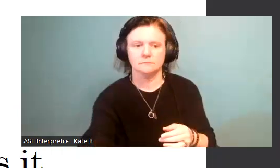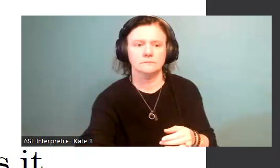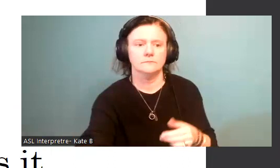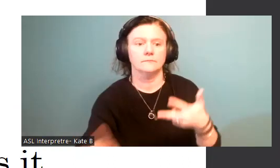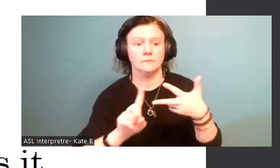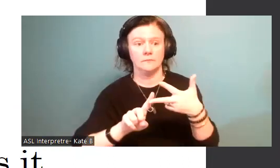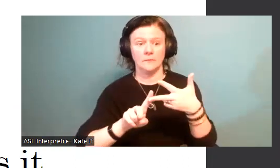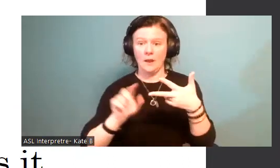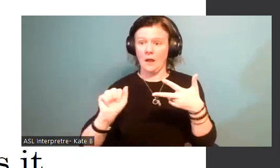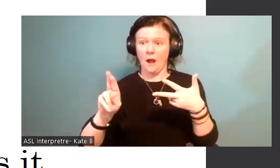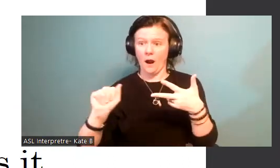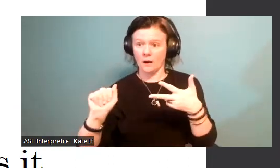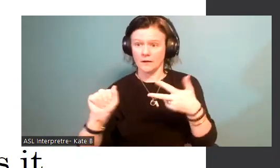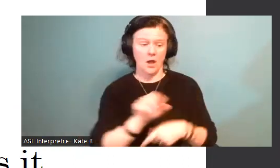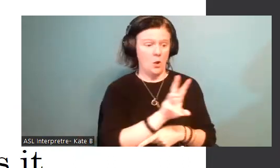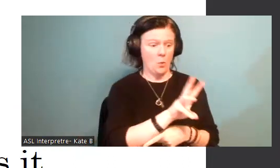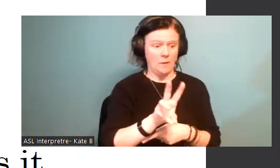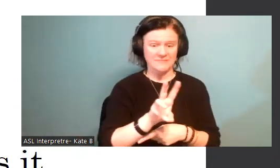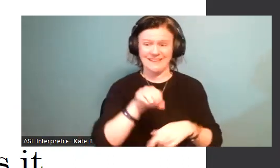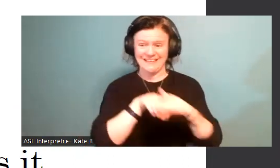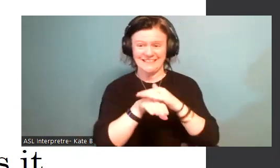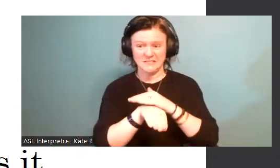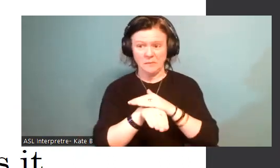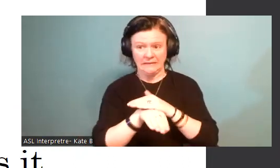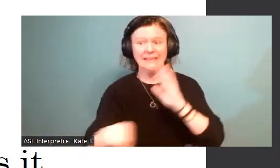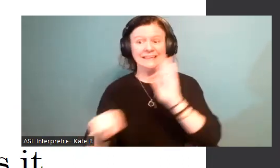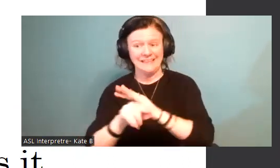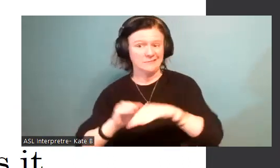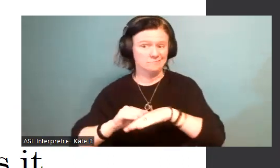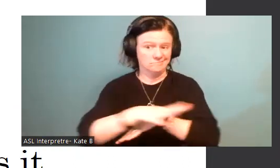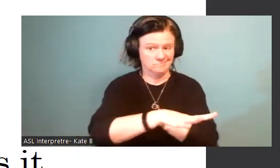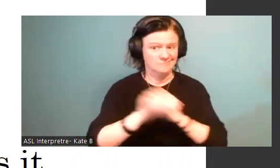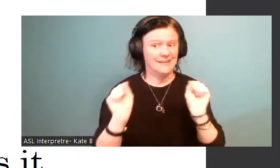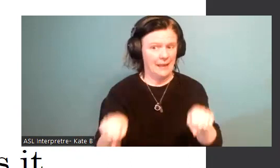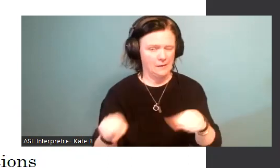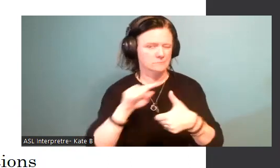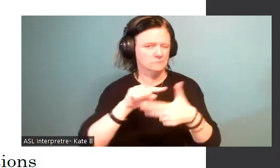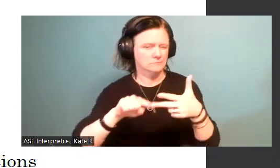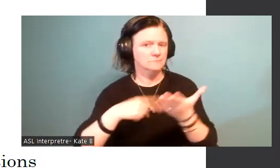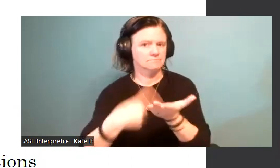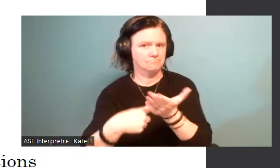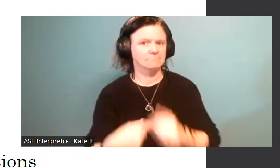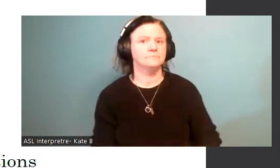used? Second, we're going to look at how ARIA